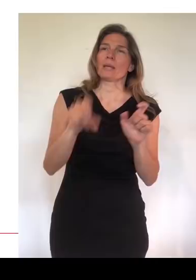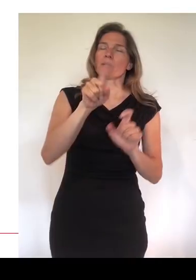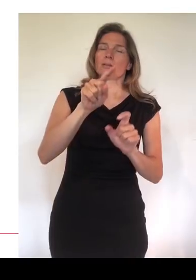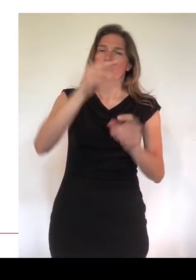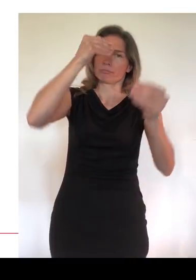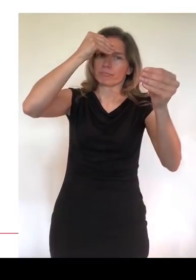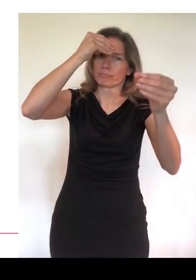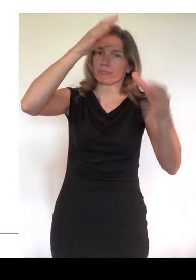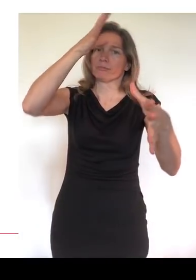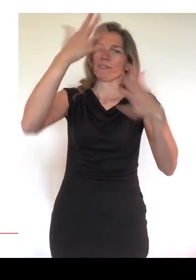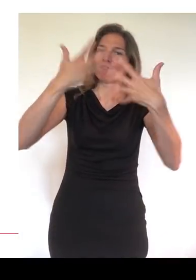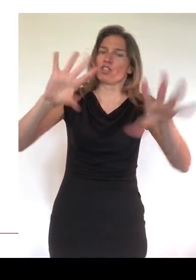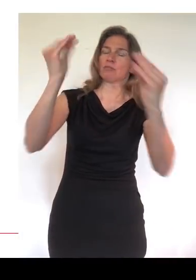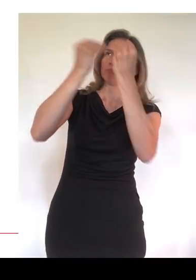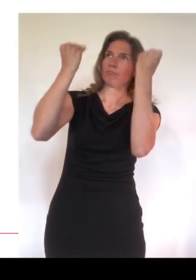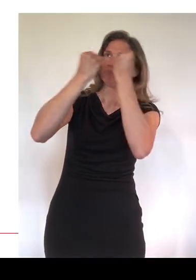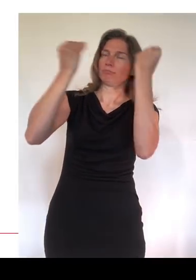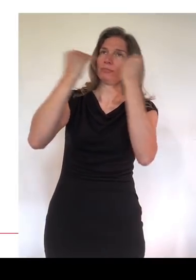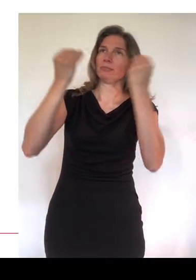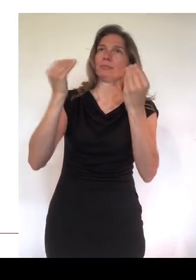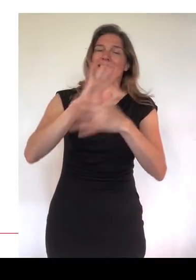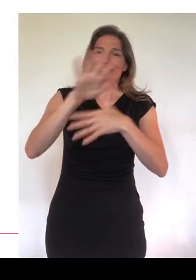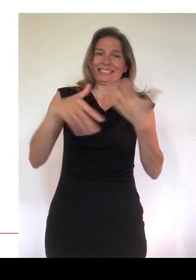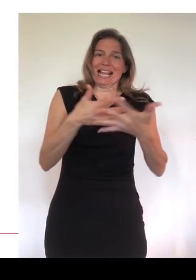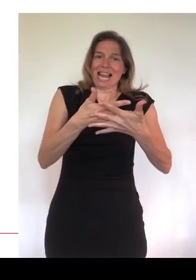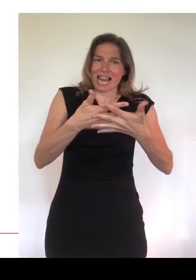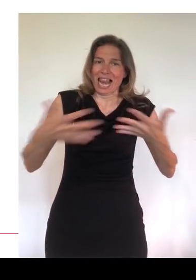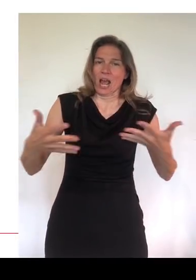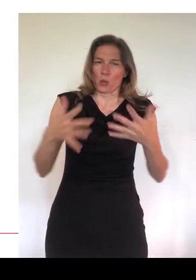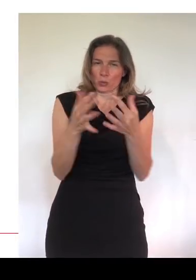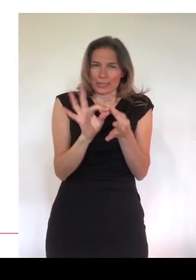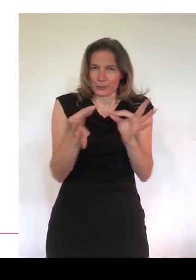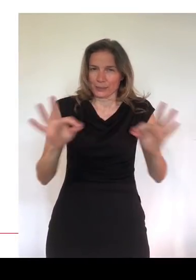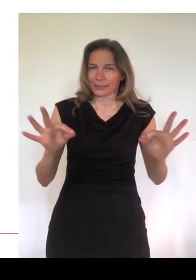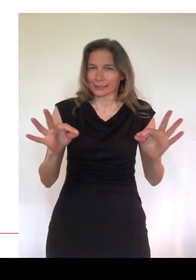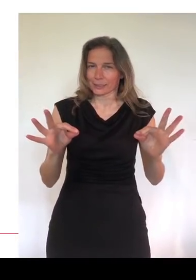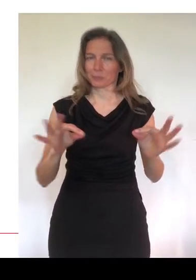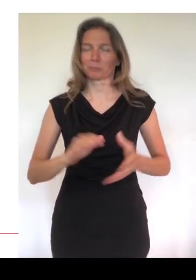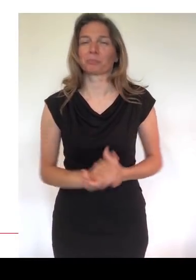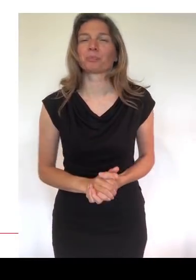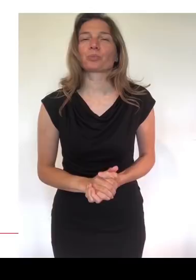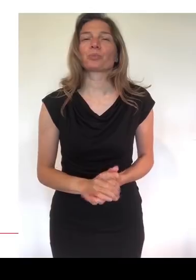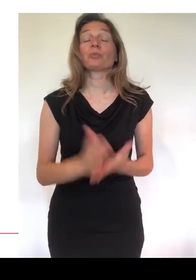language acquisition but it does mean that it that it takes some time and some